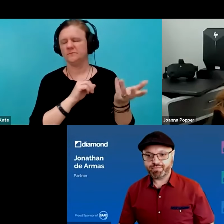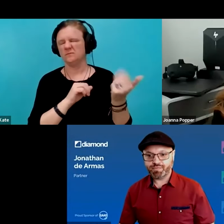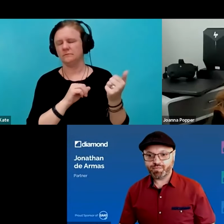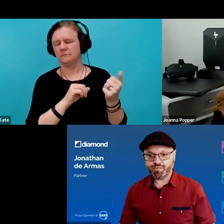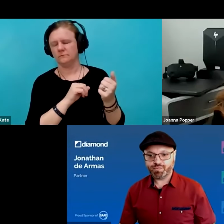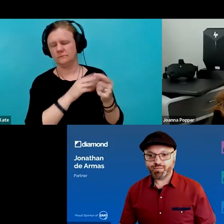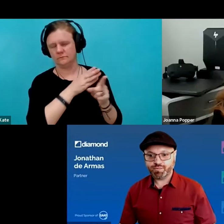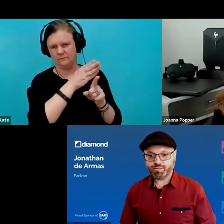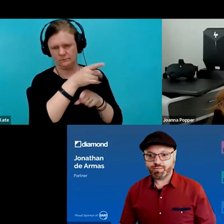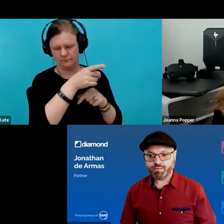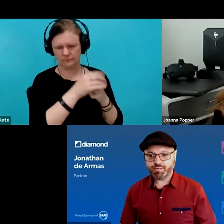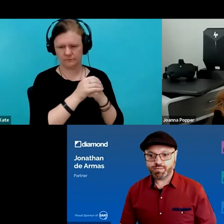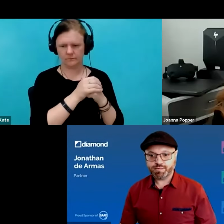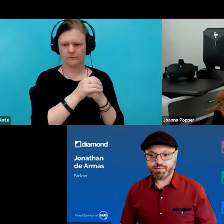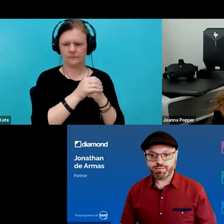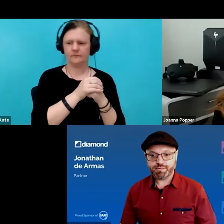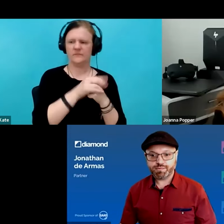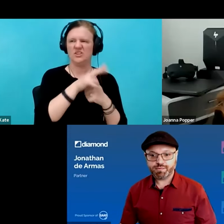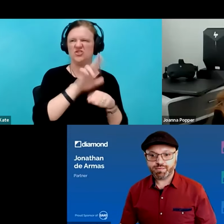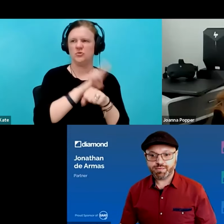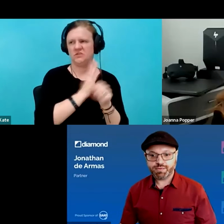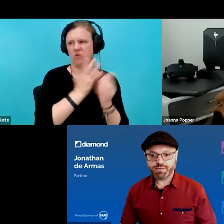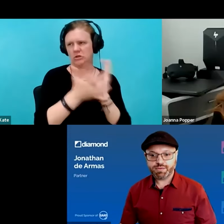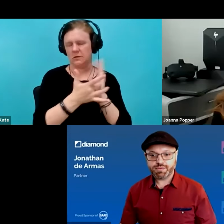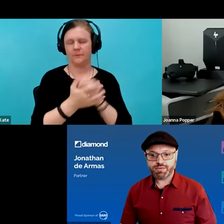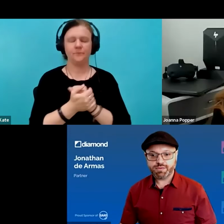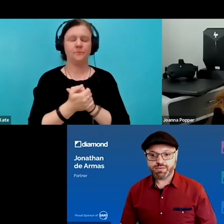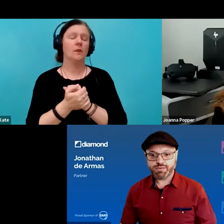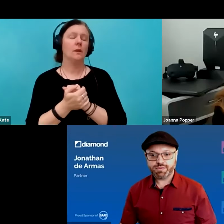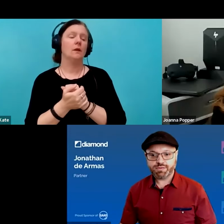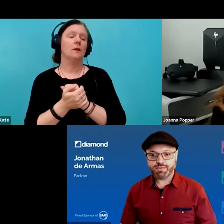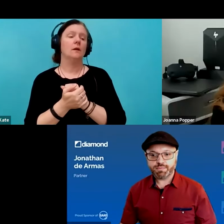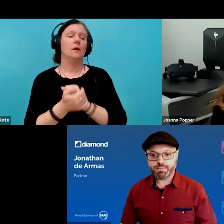Joanna Popper: Know, she's, she's often uses our technology. And so, her, her